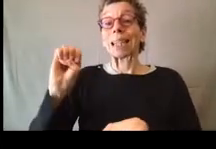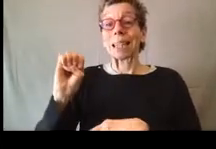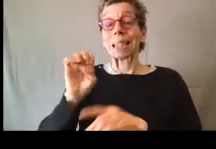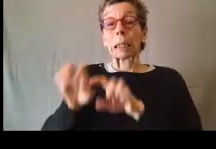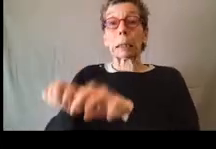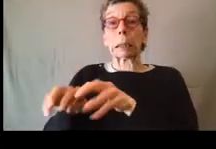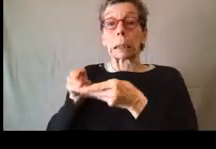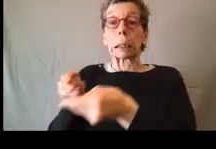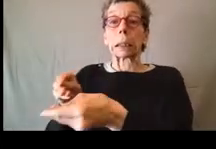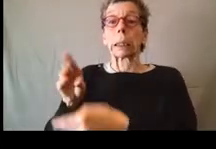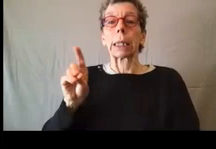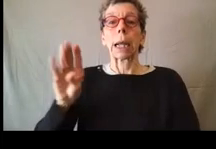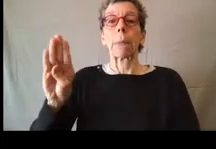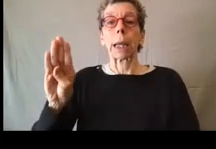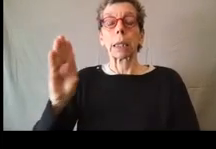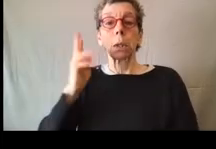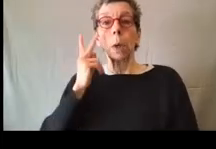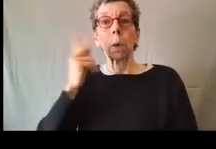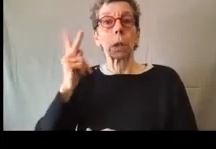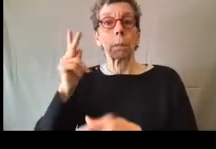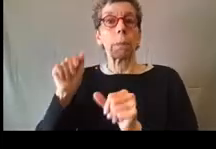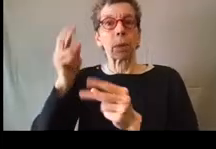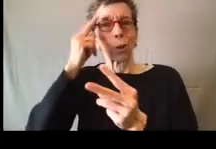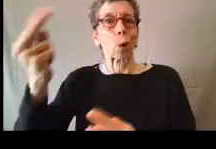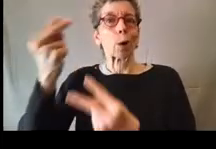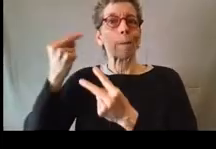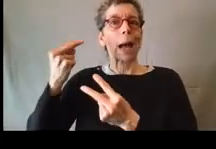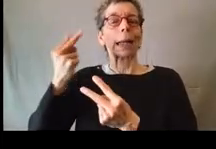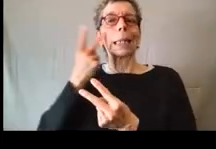begin to emerge from the pandemic, learn how it has affected the nature of the complaints